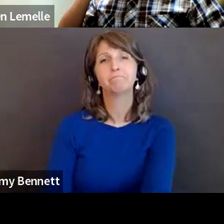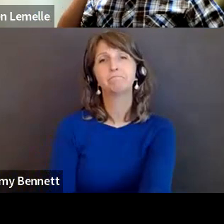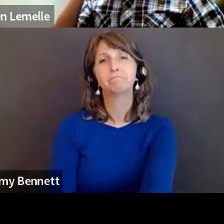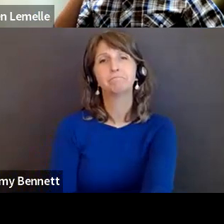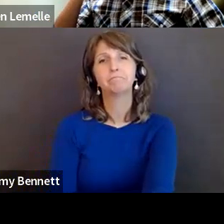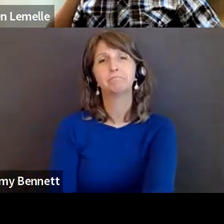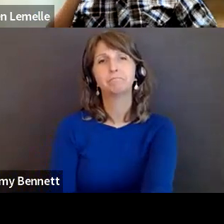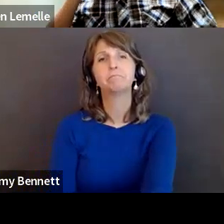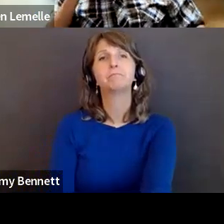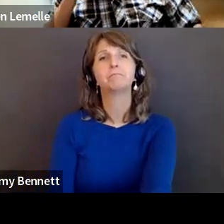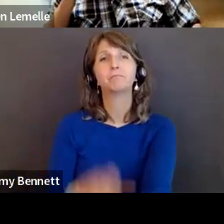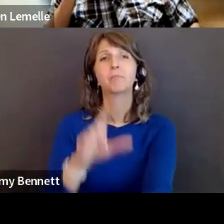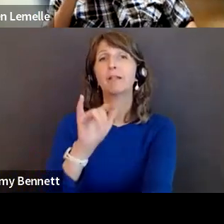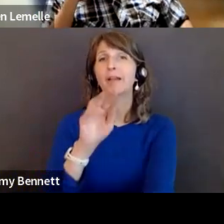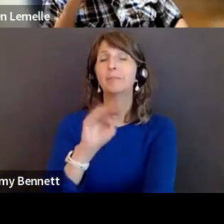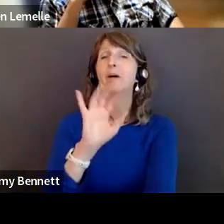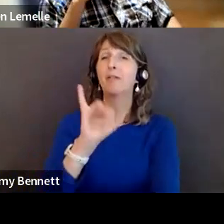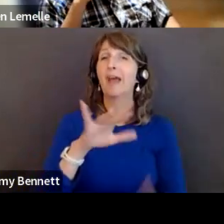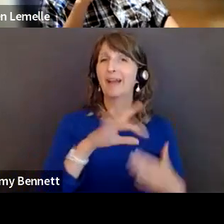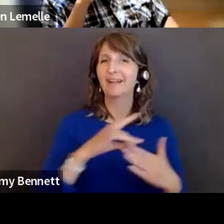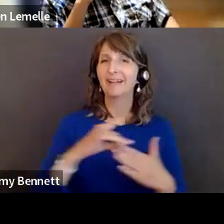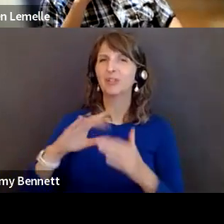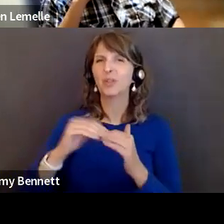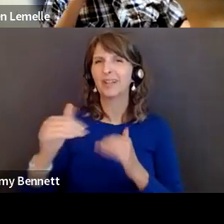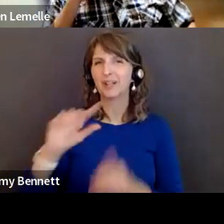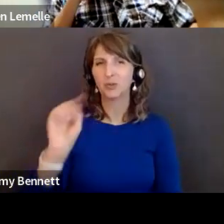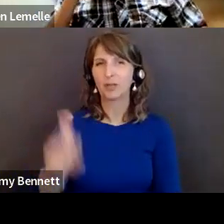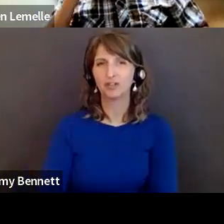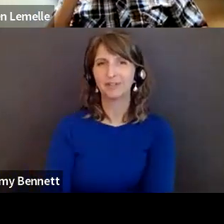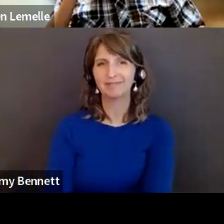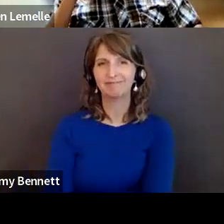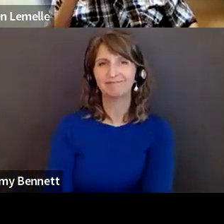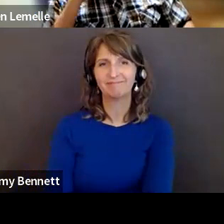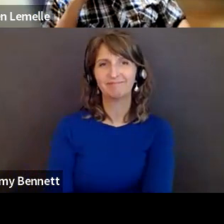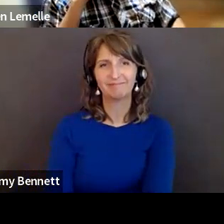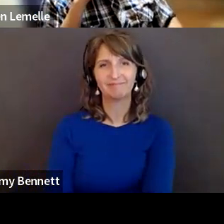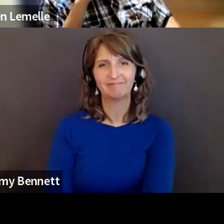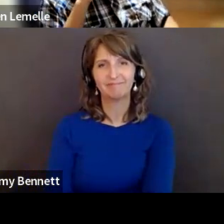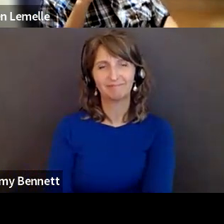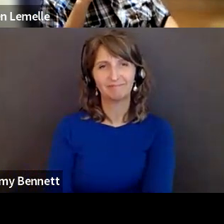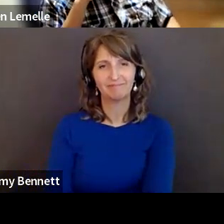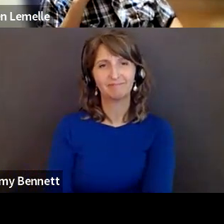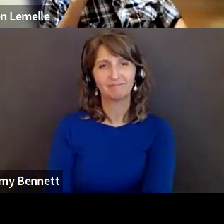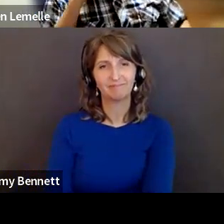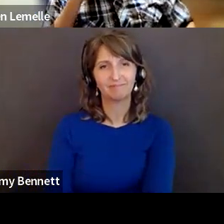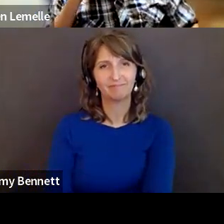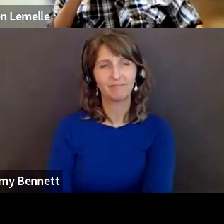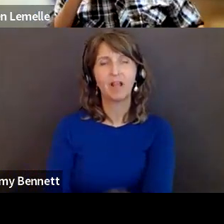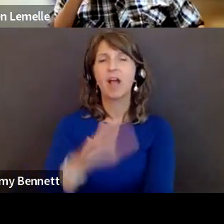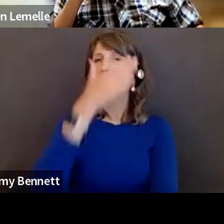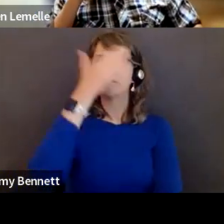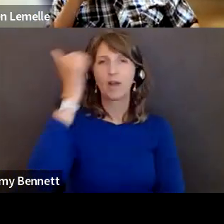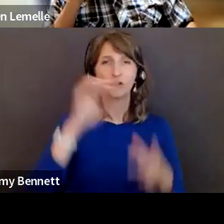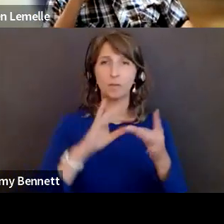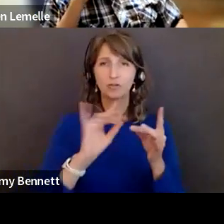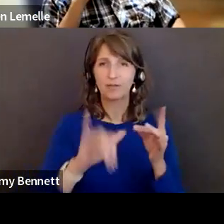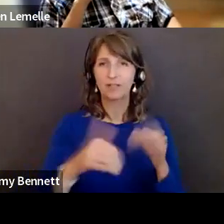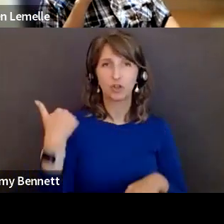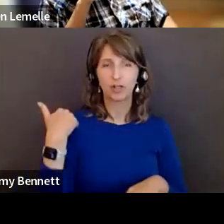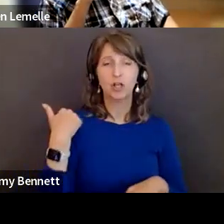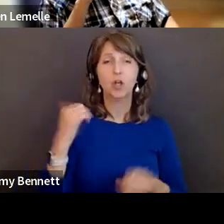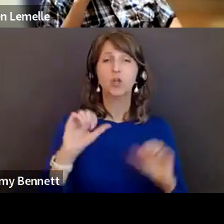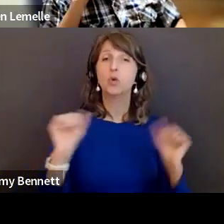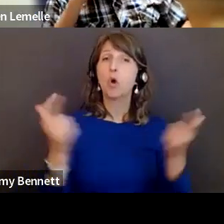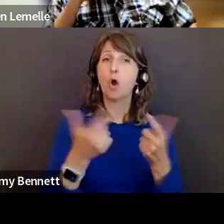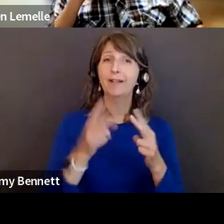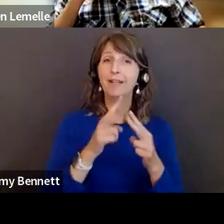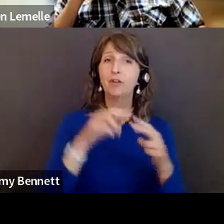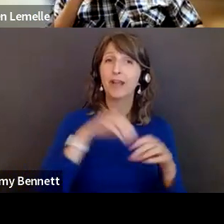So that leads pretty well into the next question. Being any I forgot to mention this early but you all are either in high school or in college.